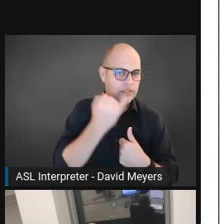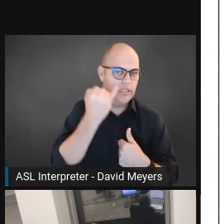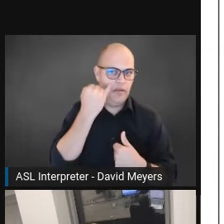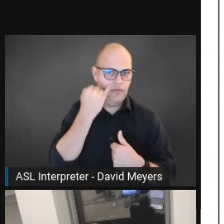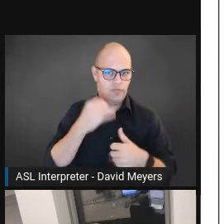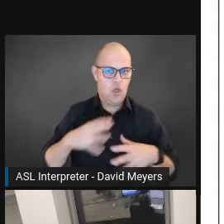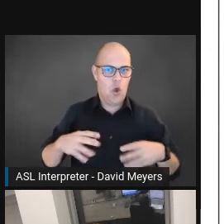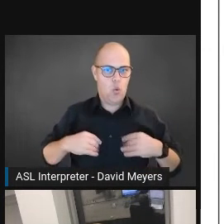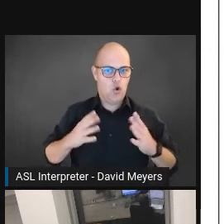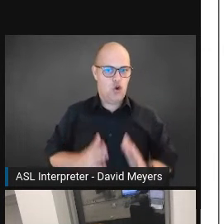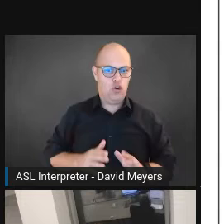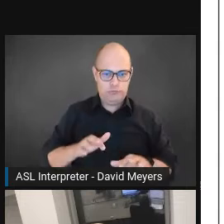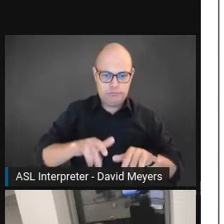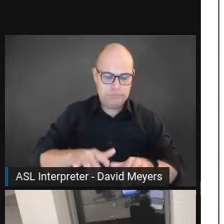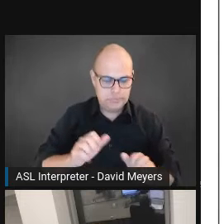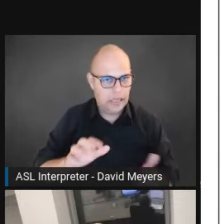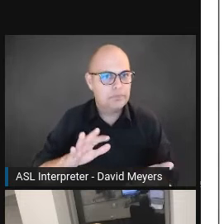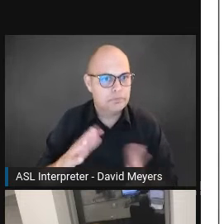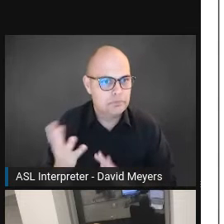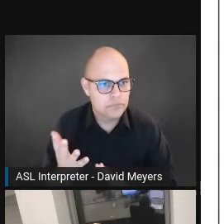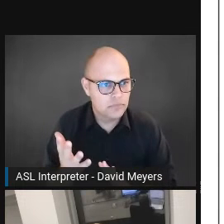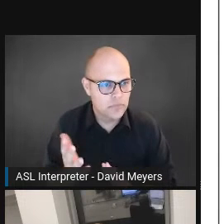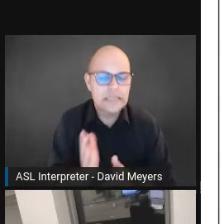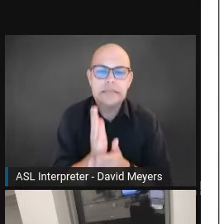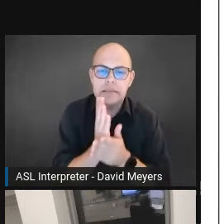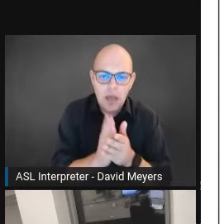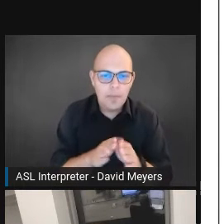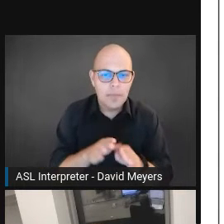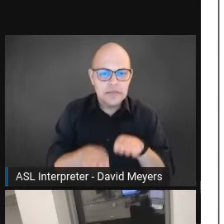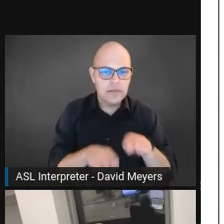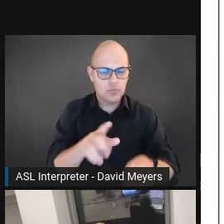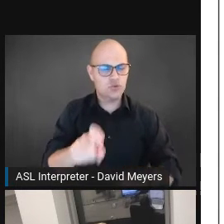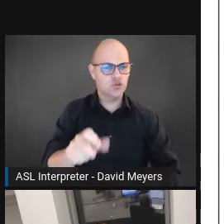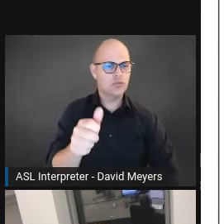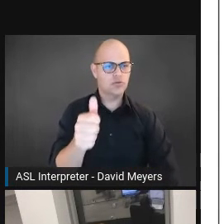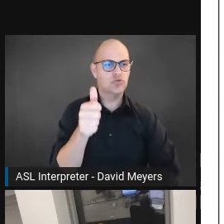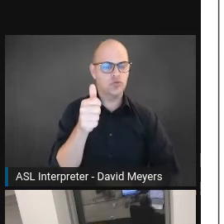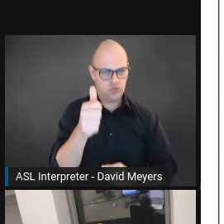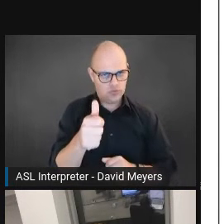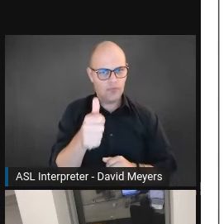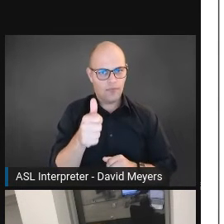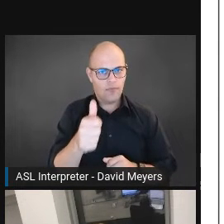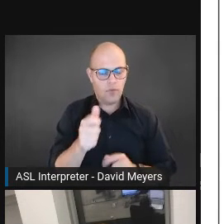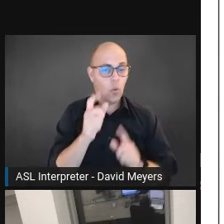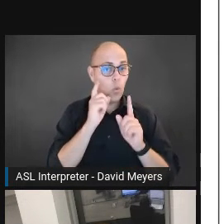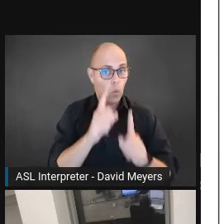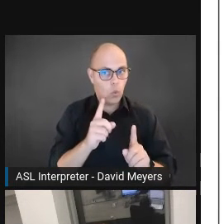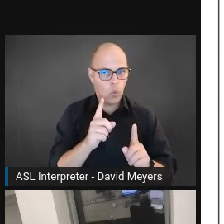There are certain steps that you can and should take by yourself to increase the accessibility for all users.